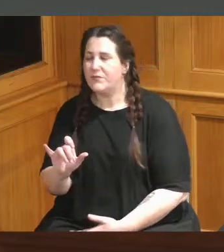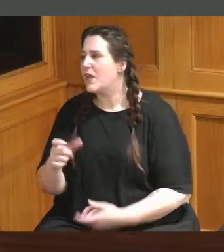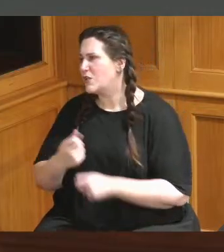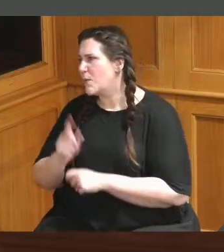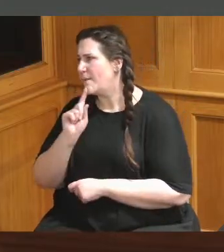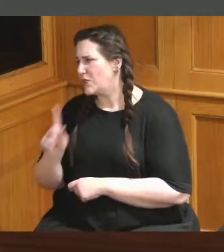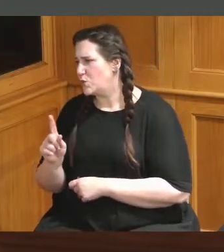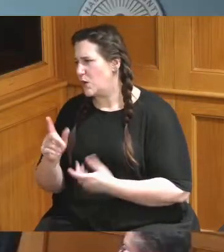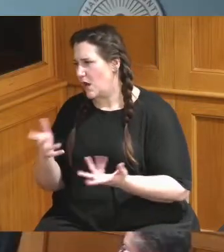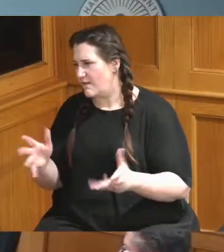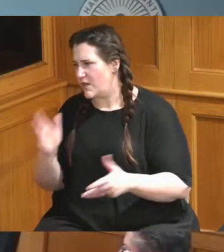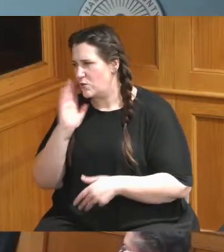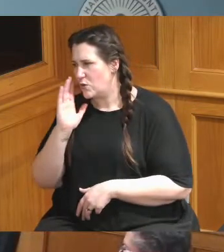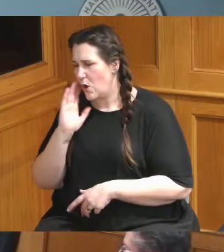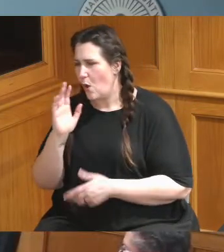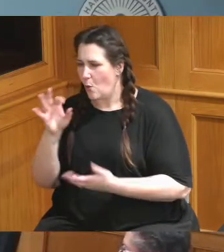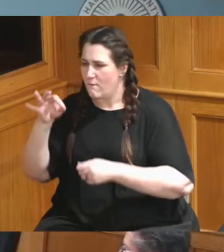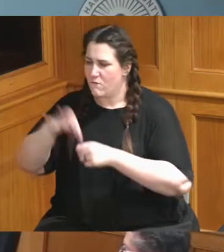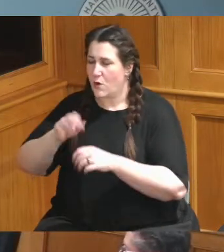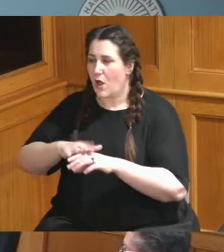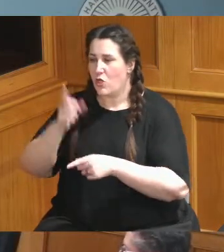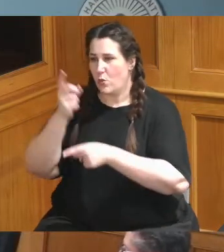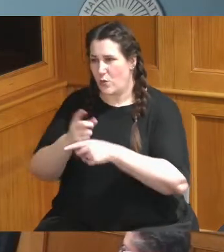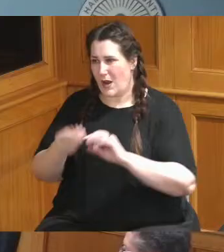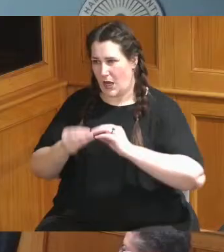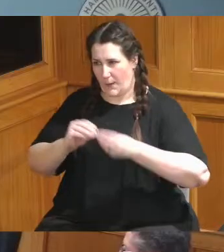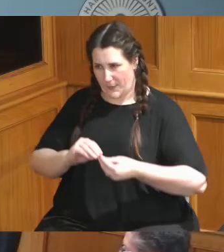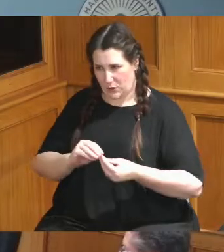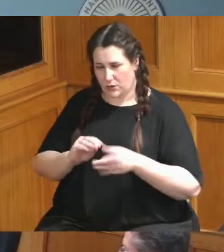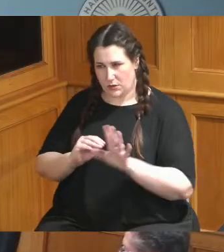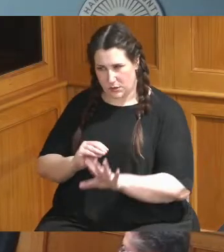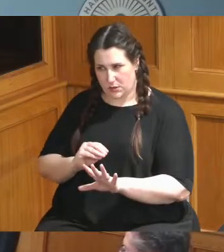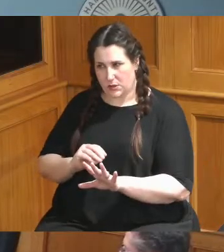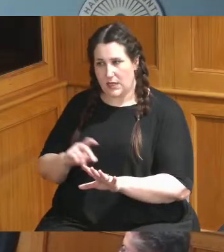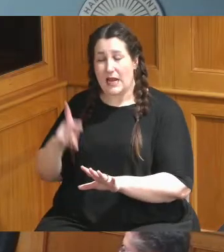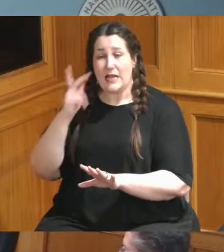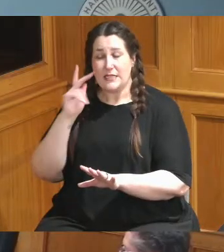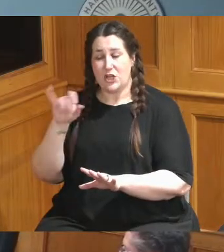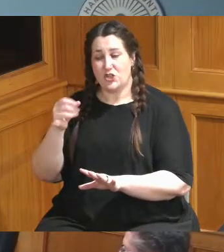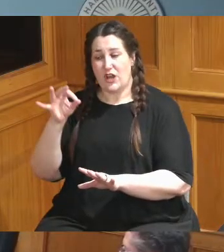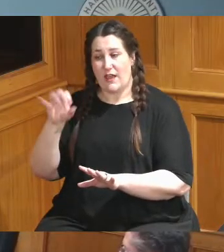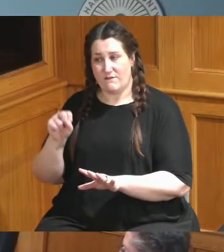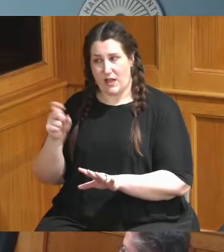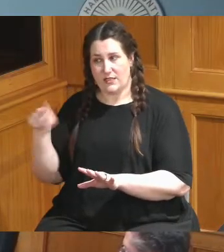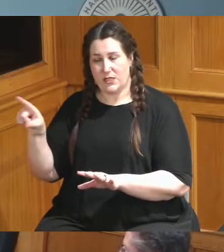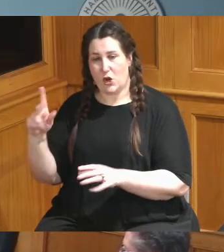I know I'm voting on the right numbers. and then I saw that JFS is participating. And going back